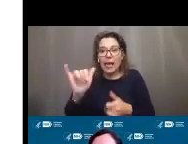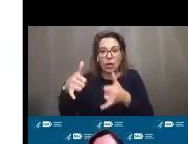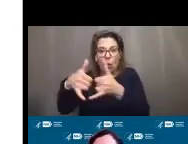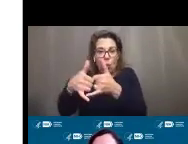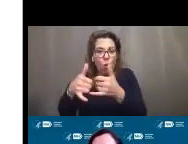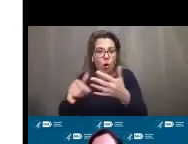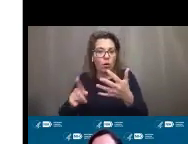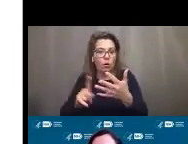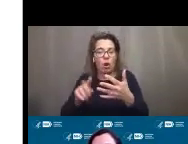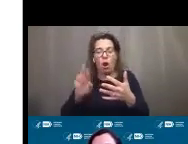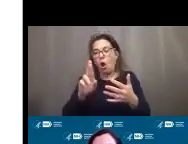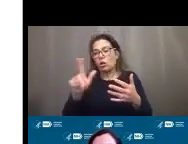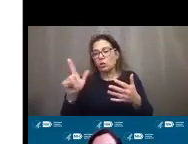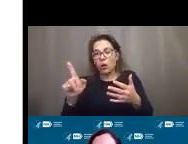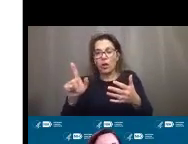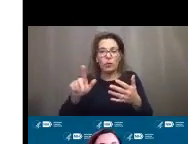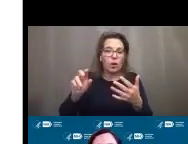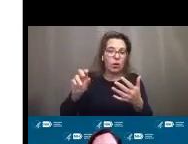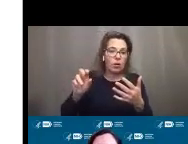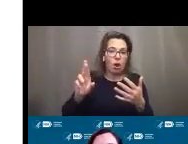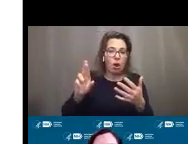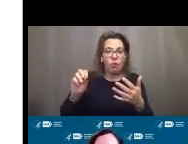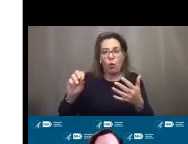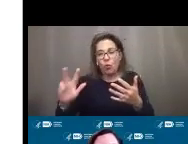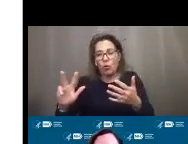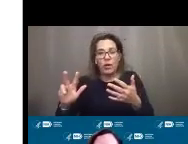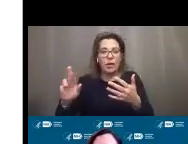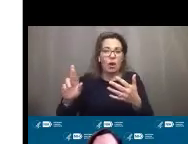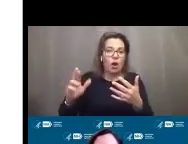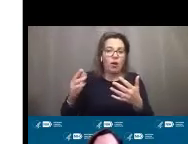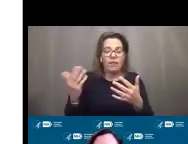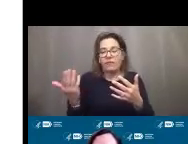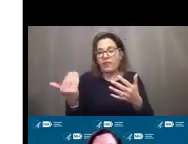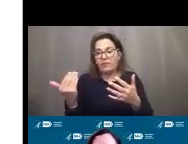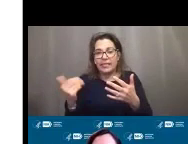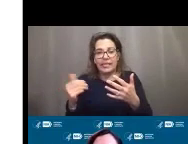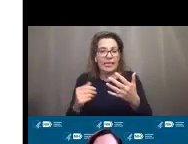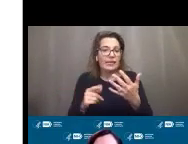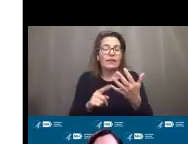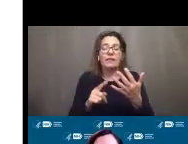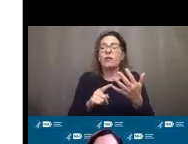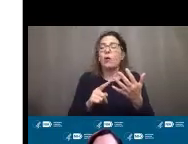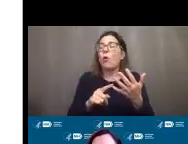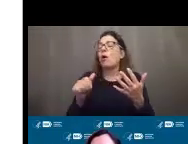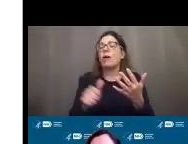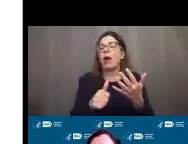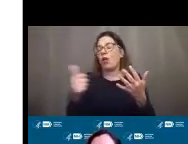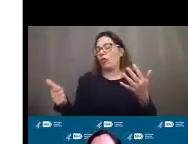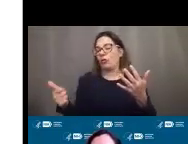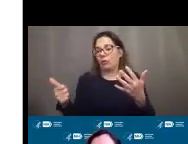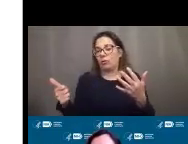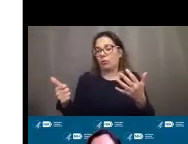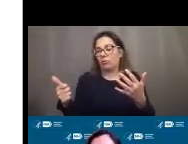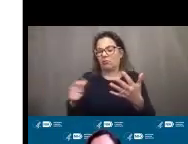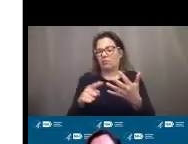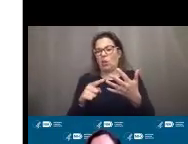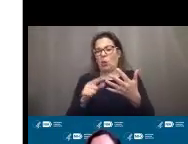It's a really great group of people. So this is perfect because now I know how to kind of tailor my talk